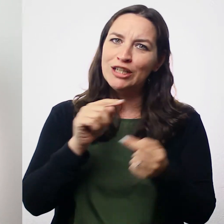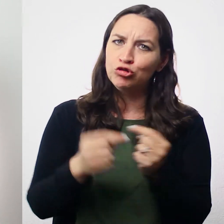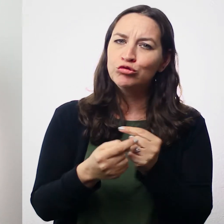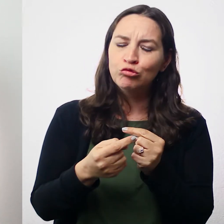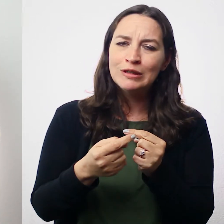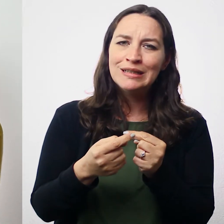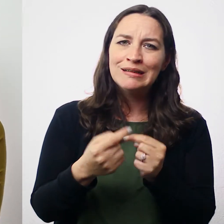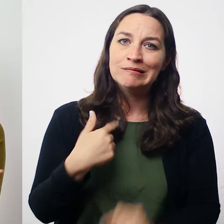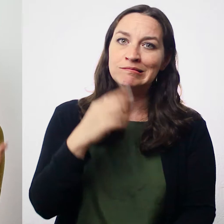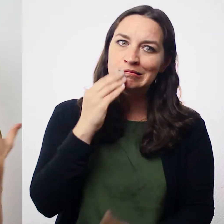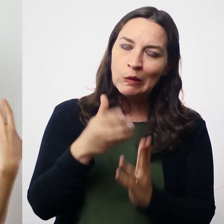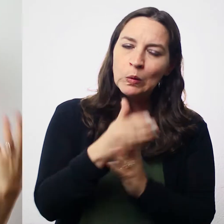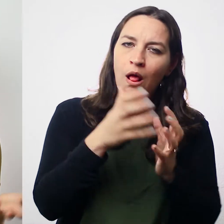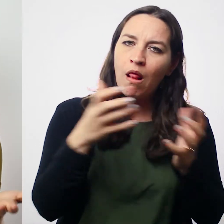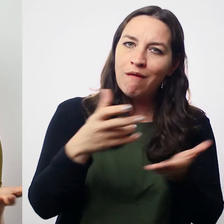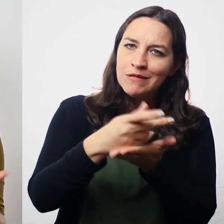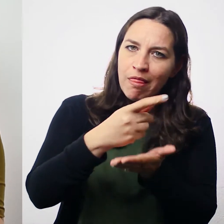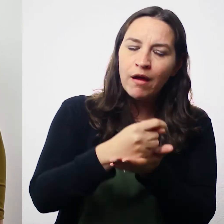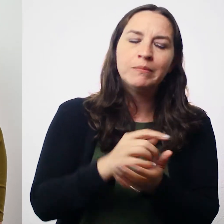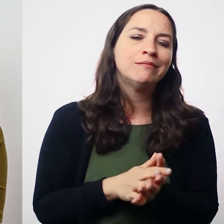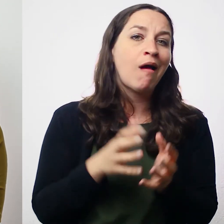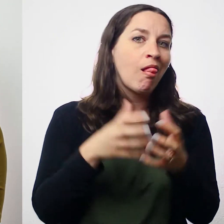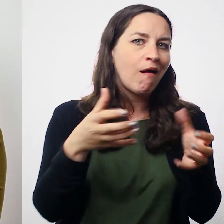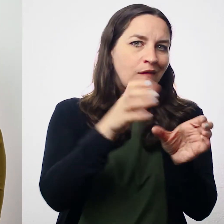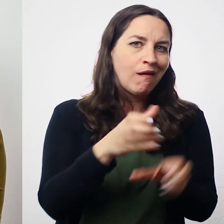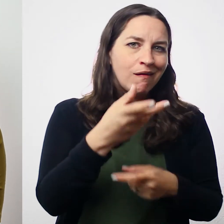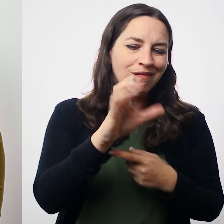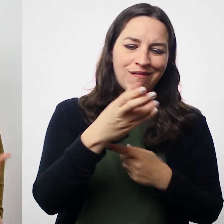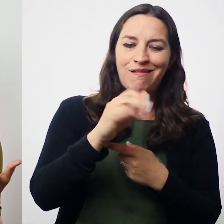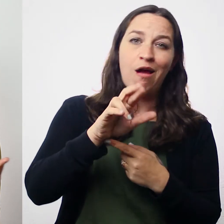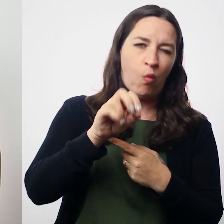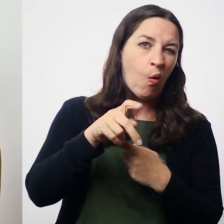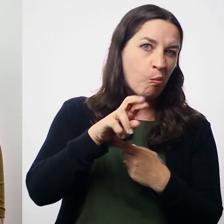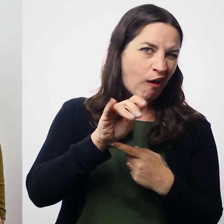I went through a lot of physical therapy and chiropractic work and massage therapy to help